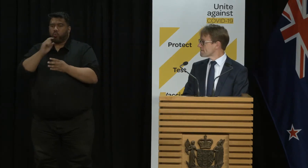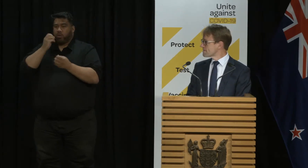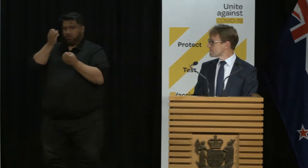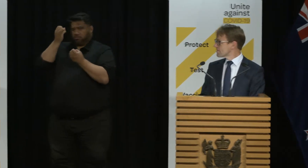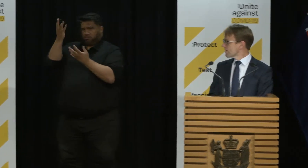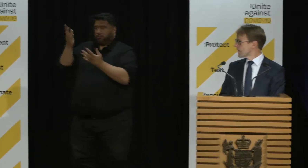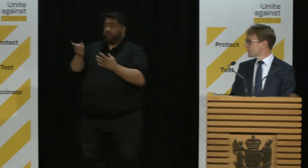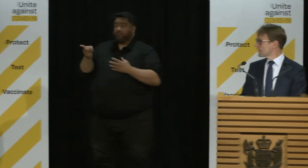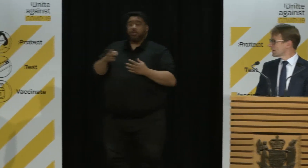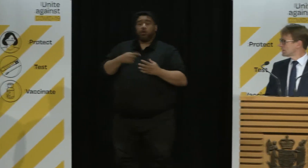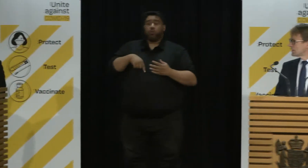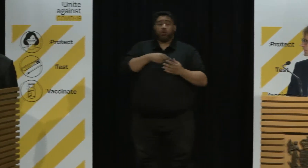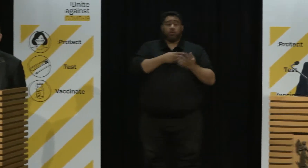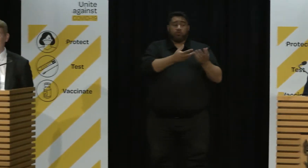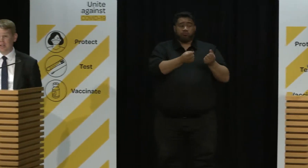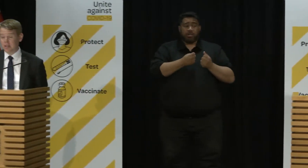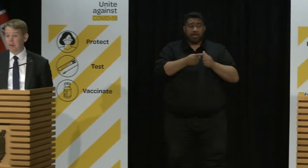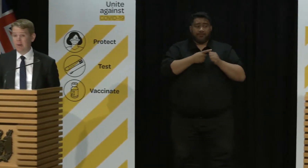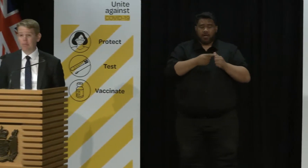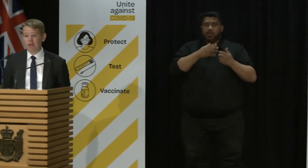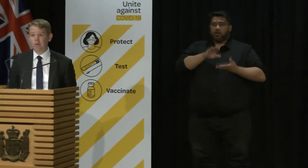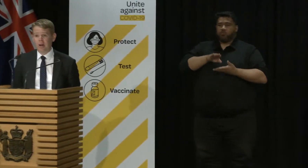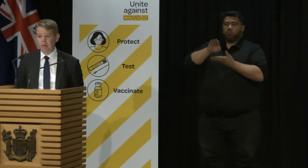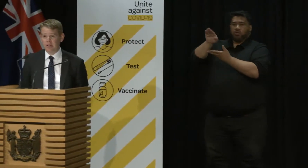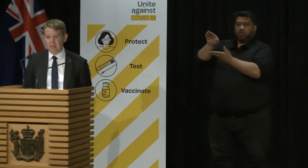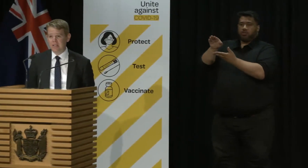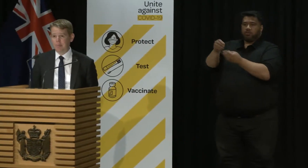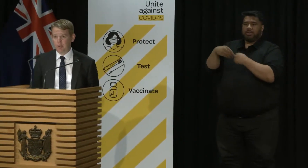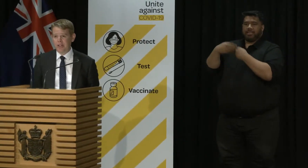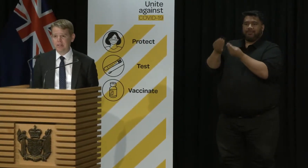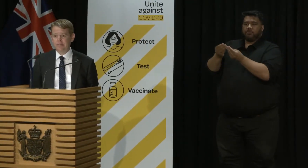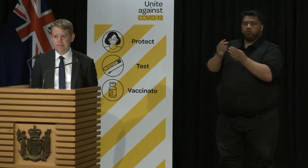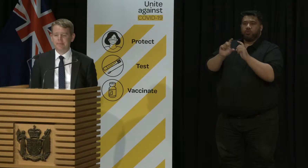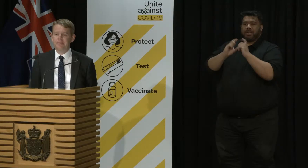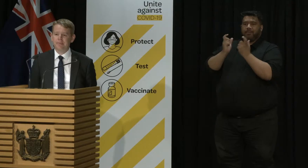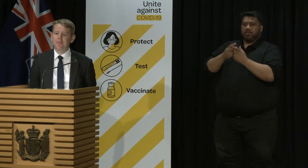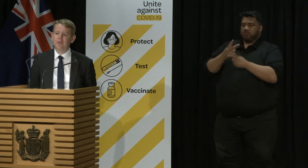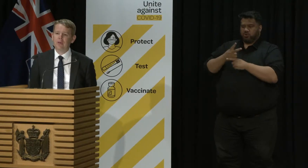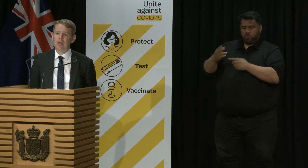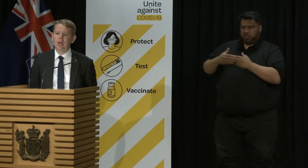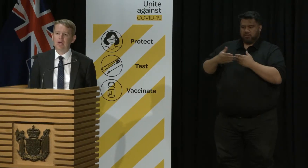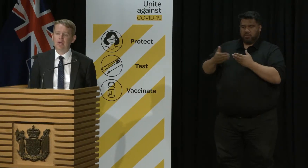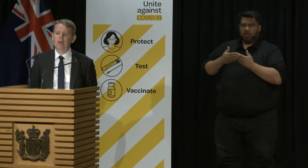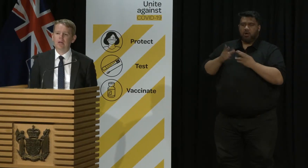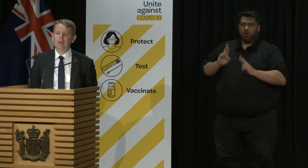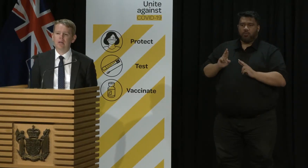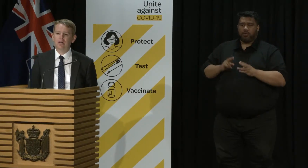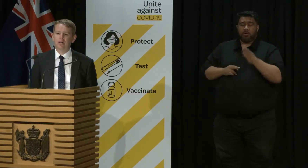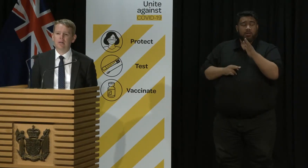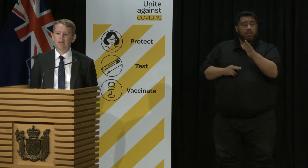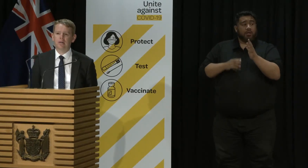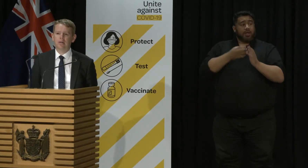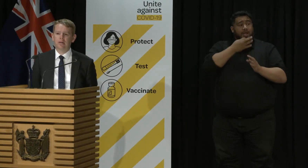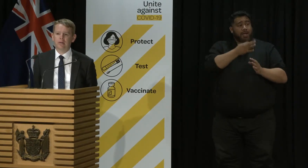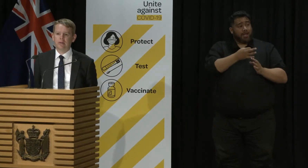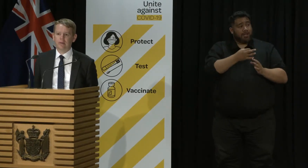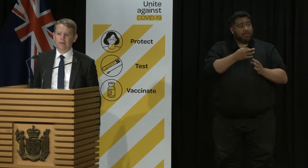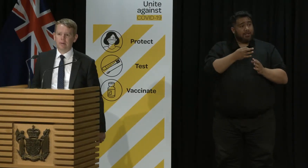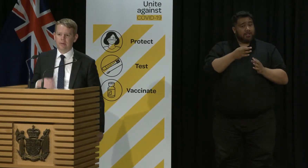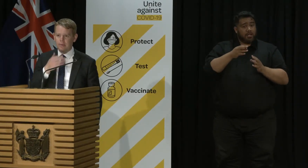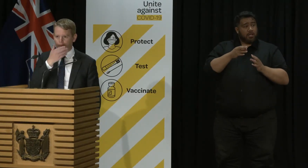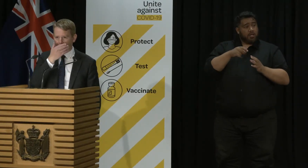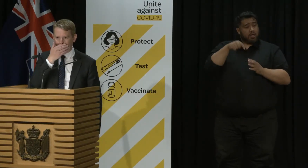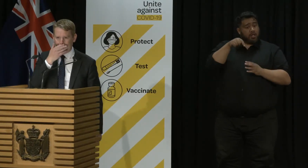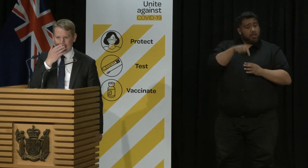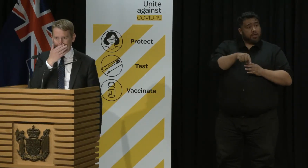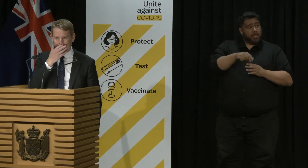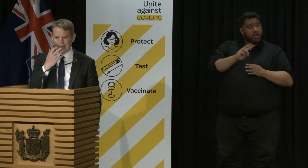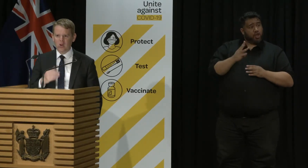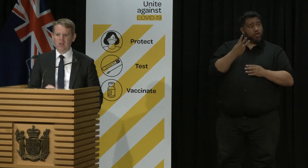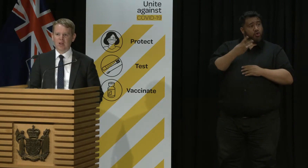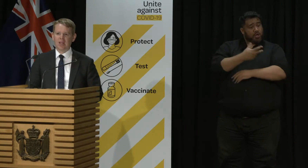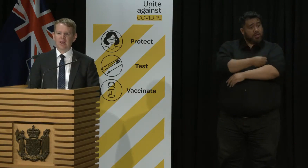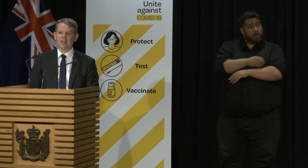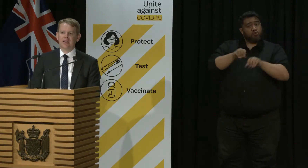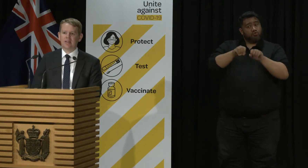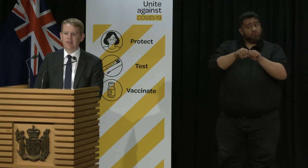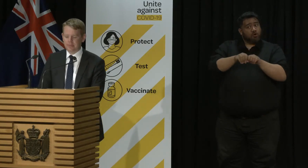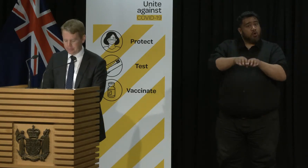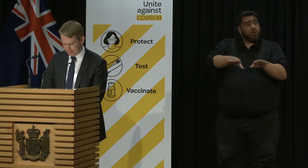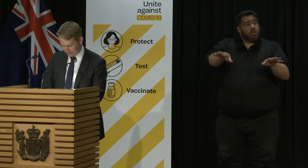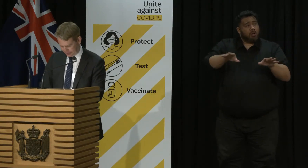will be around timing, and who